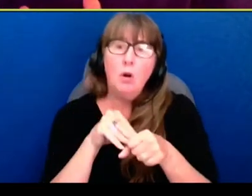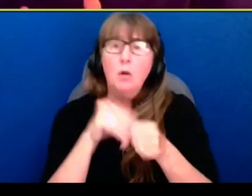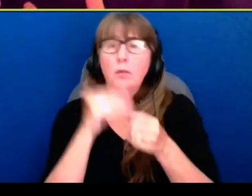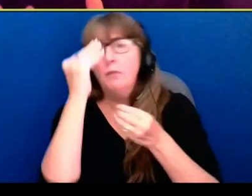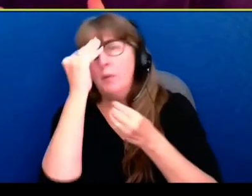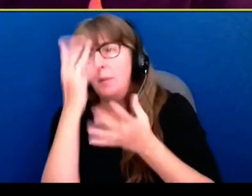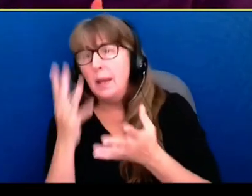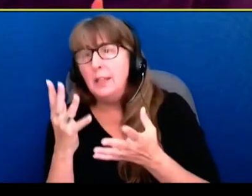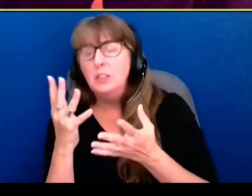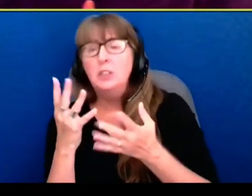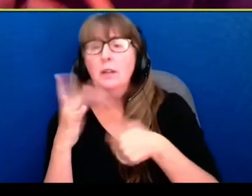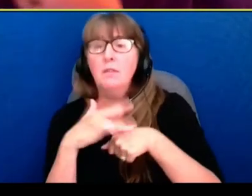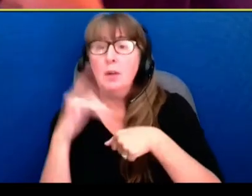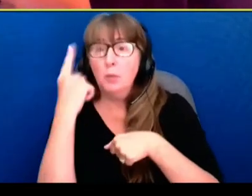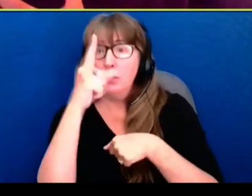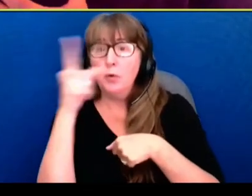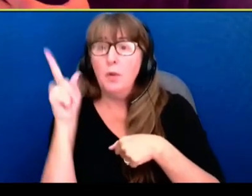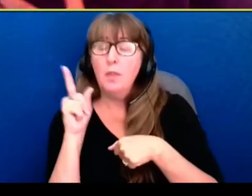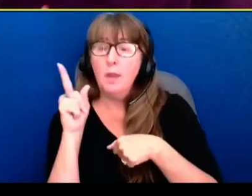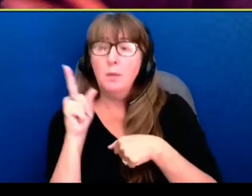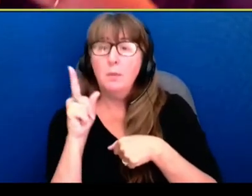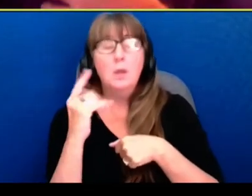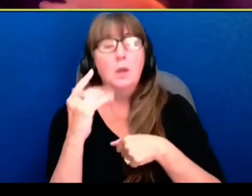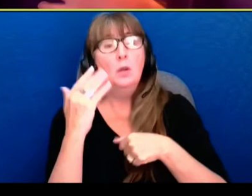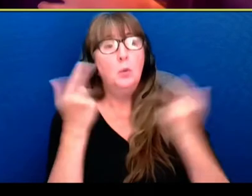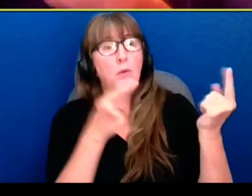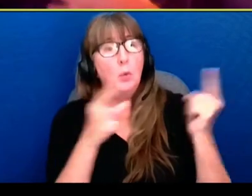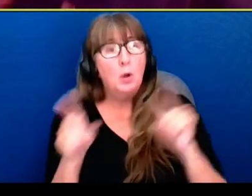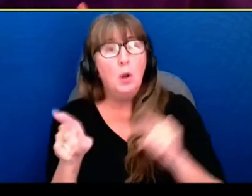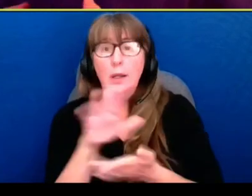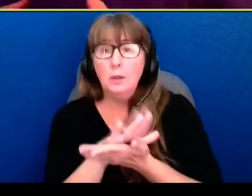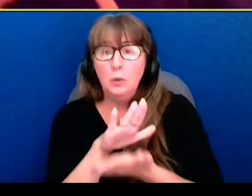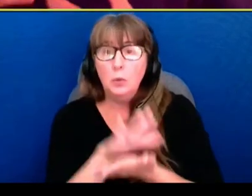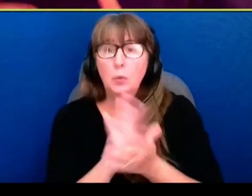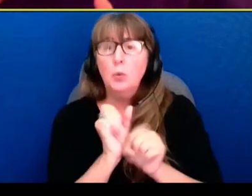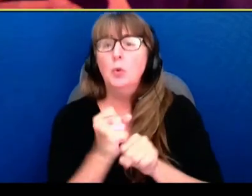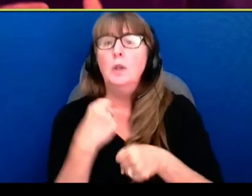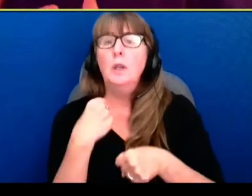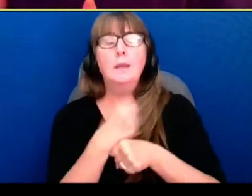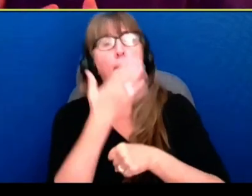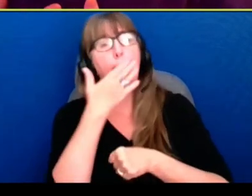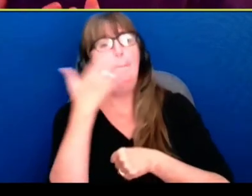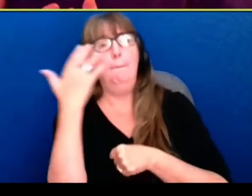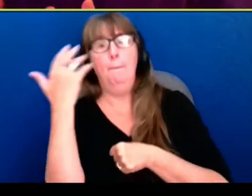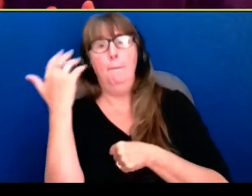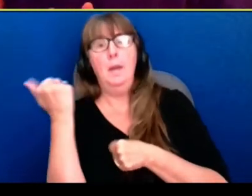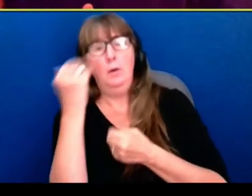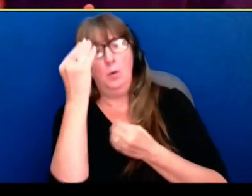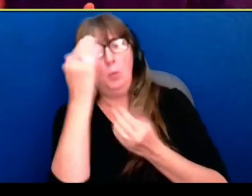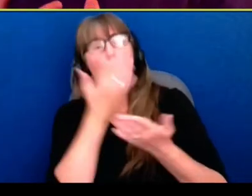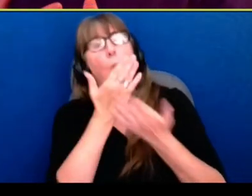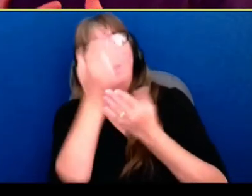available to them to what's going on at school. It creates a better and well informed decision making.